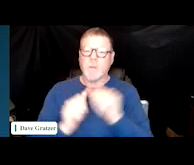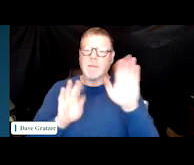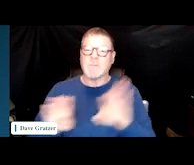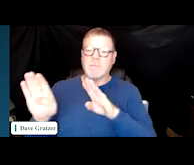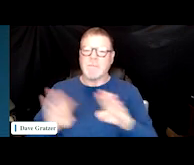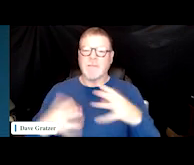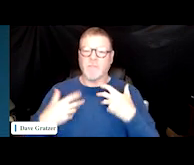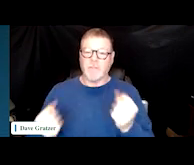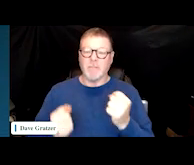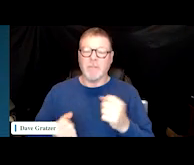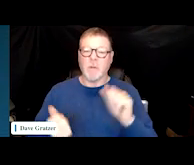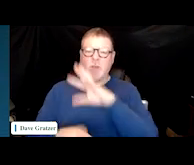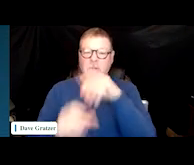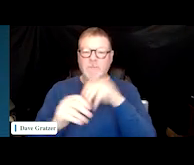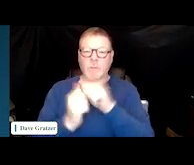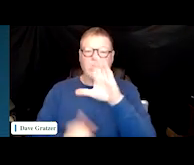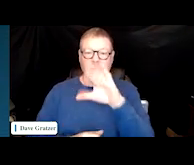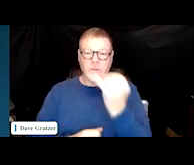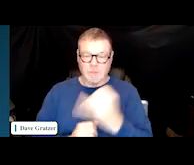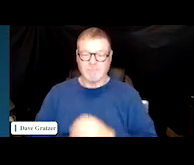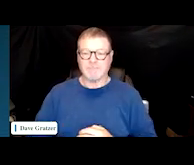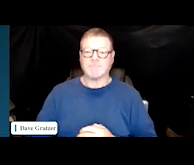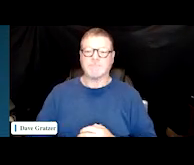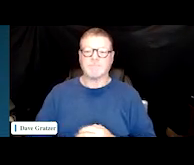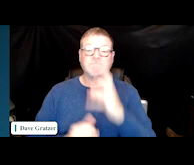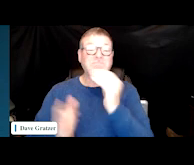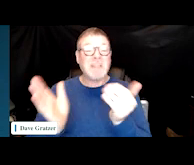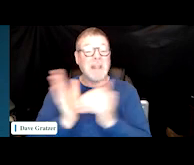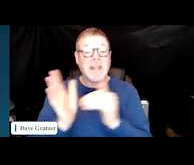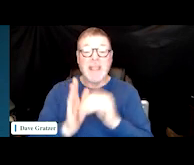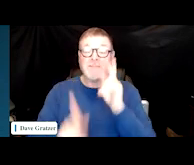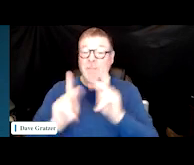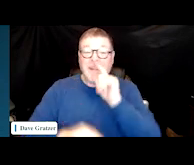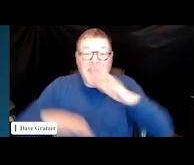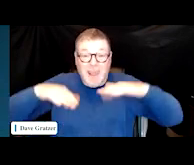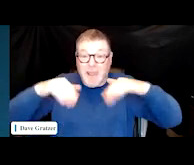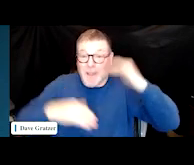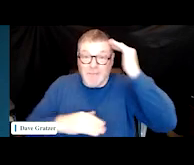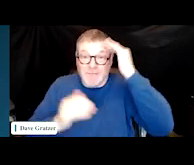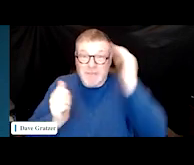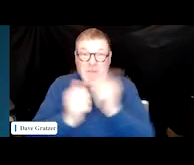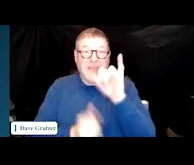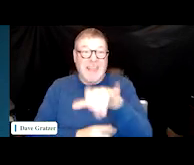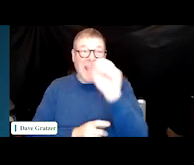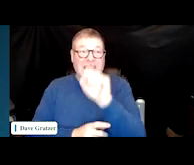who are involved in the criminal legal system. And again, for those of you who aren't familiar with the Sequential Intercept Model,